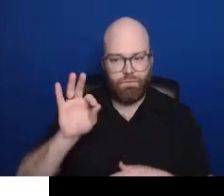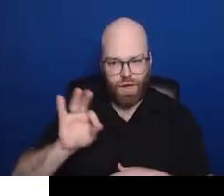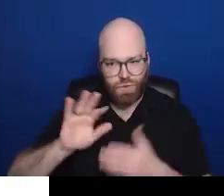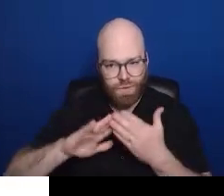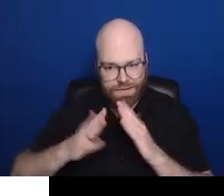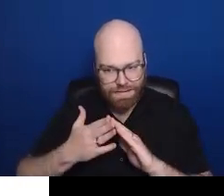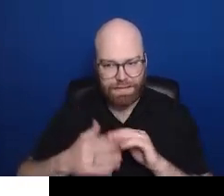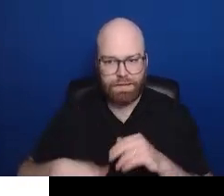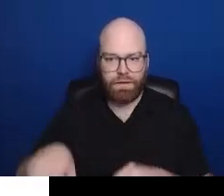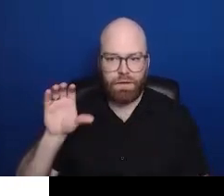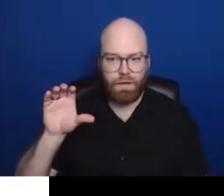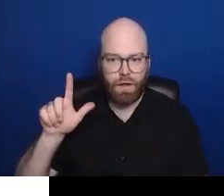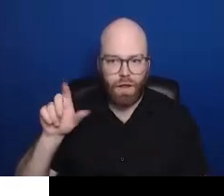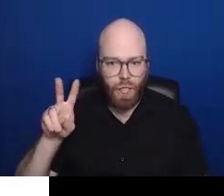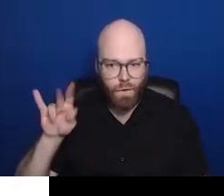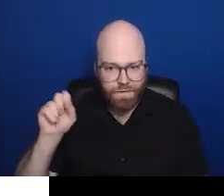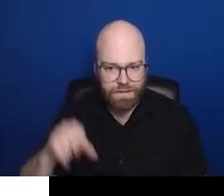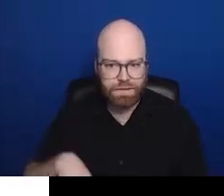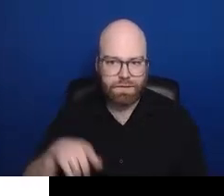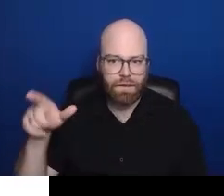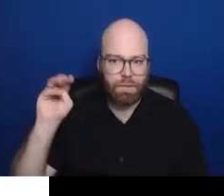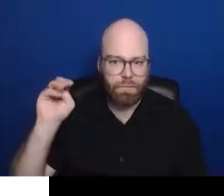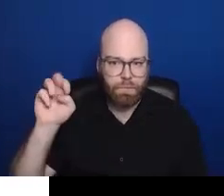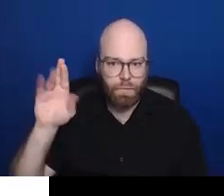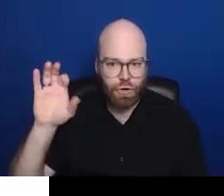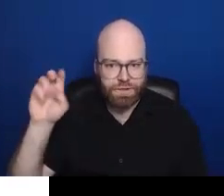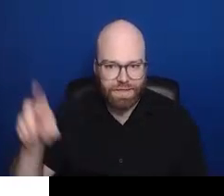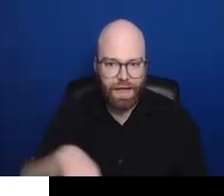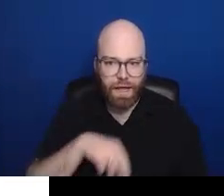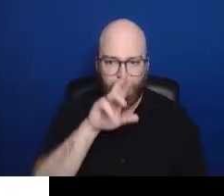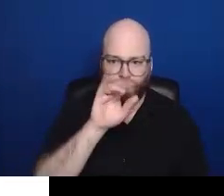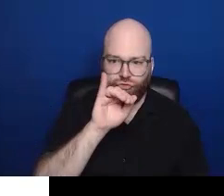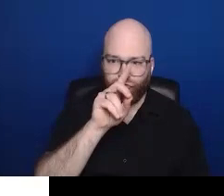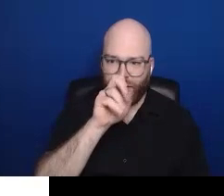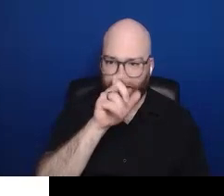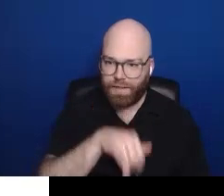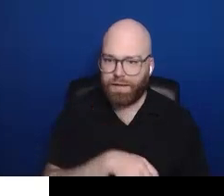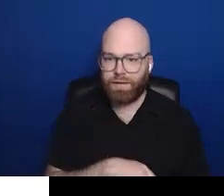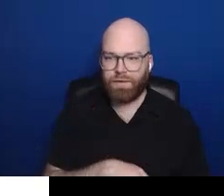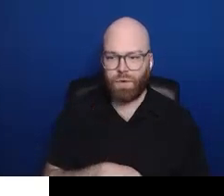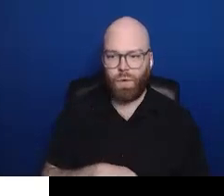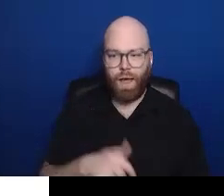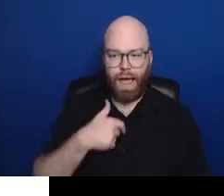in Clovis, in Merced, and in Reedley so it's very normal for me to say students, but a lot of our clients,